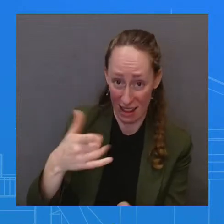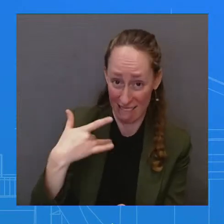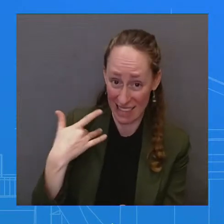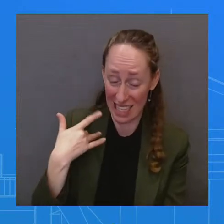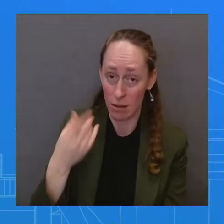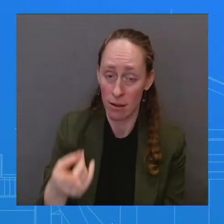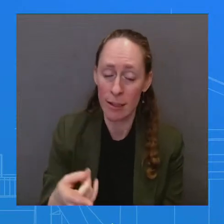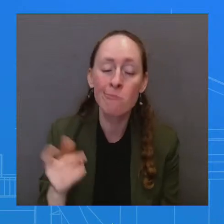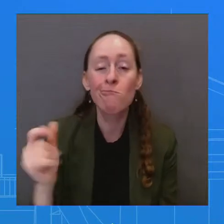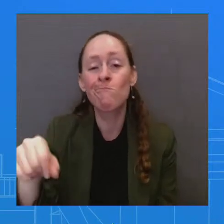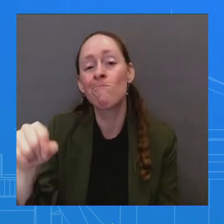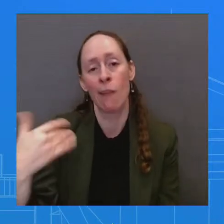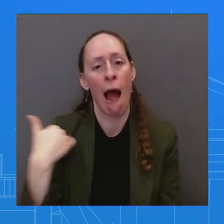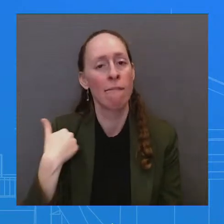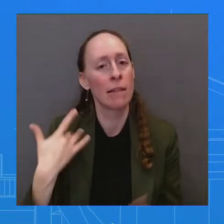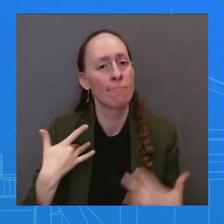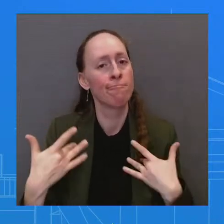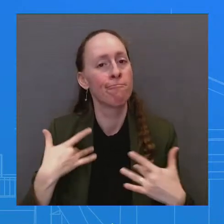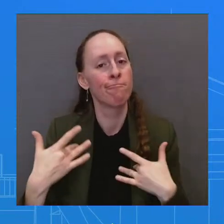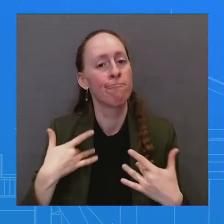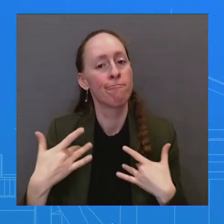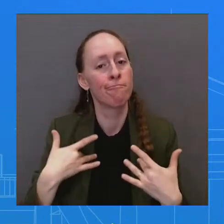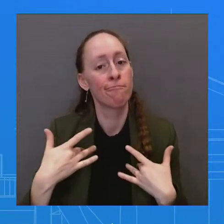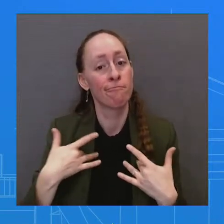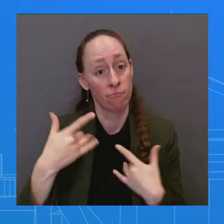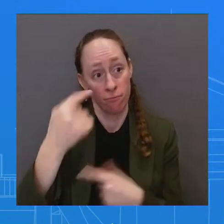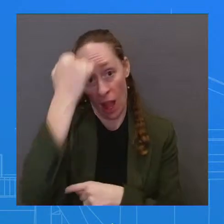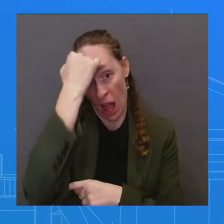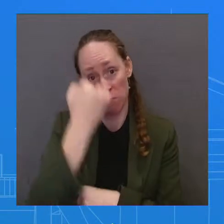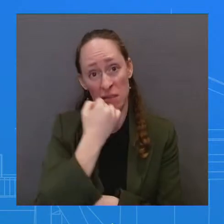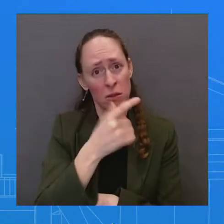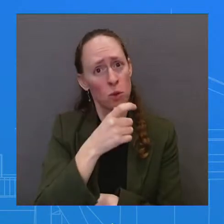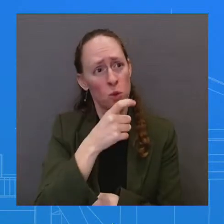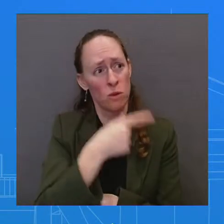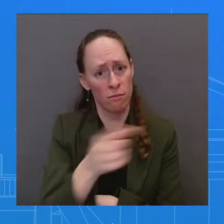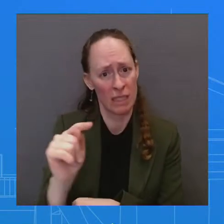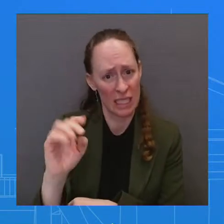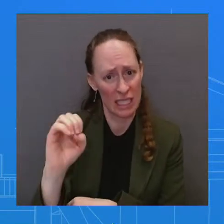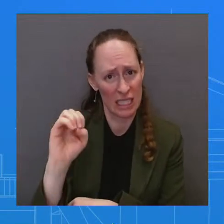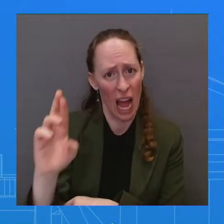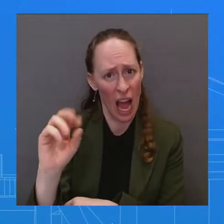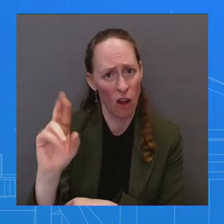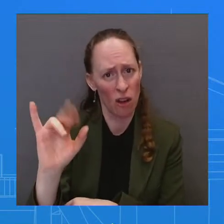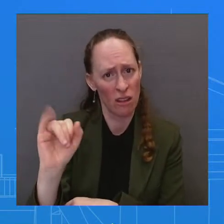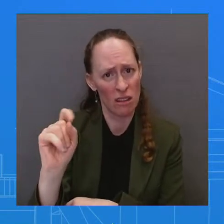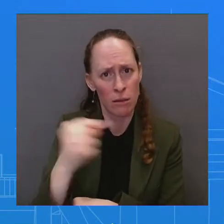will try to take advantage of any pause in the fighting for their own benefit. So, we're watching that closely, as well as our Israeli counterparts.